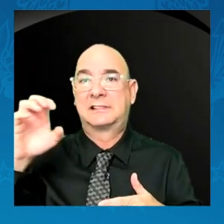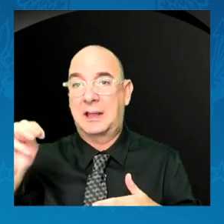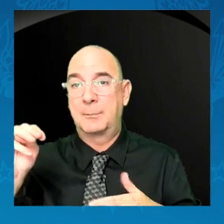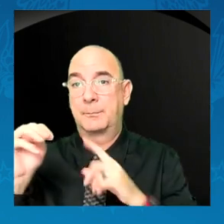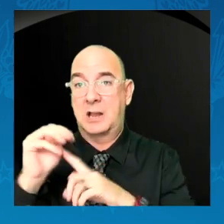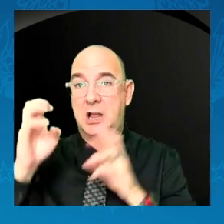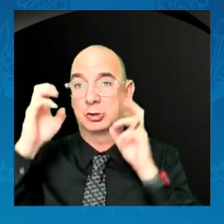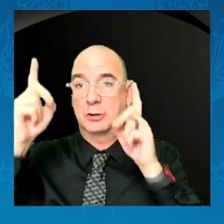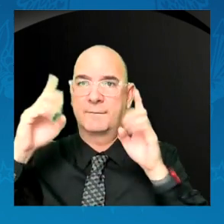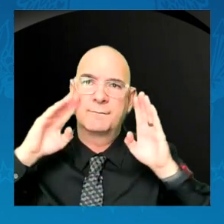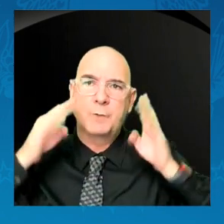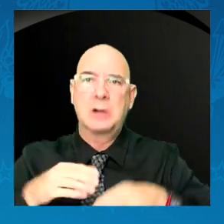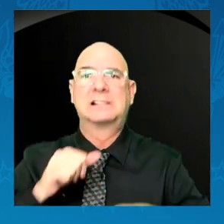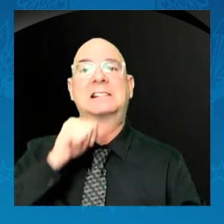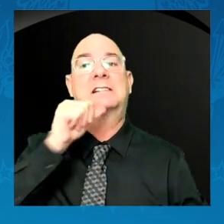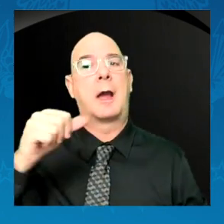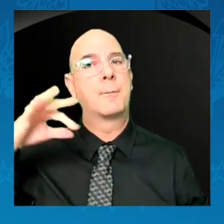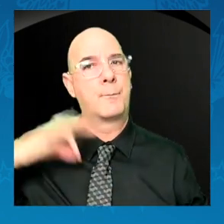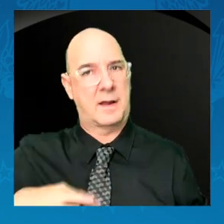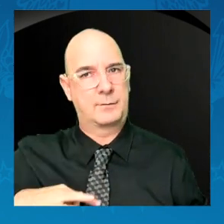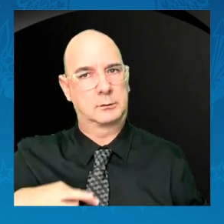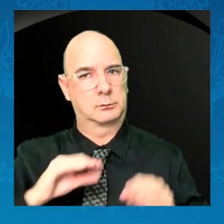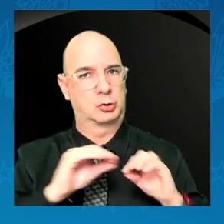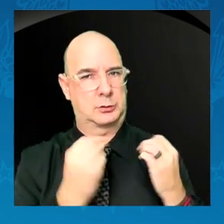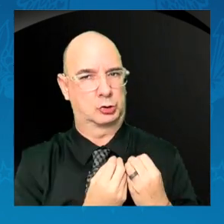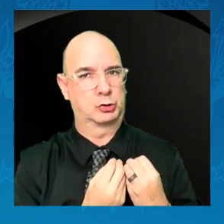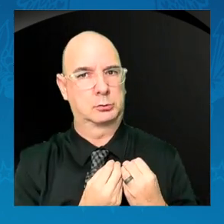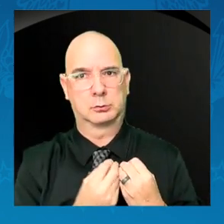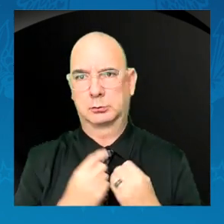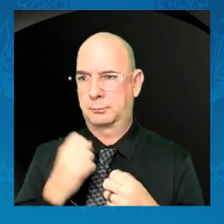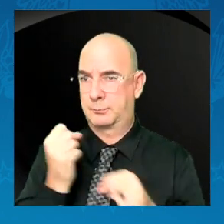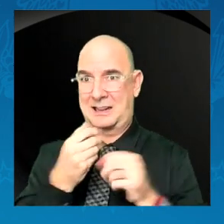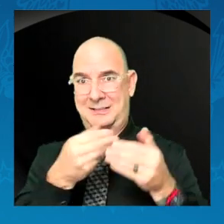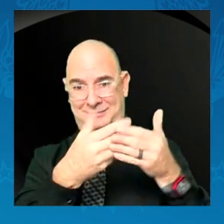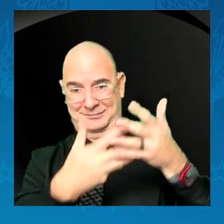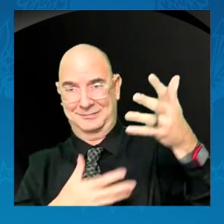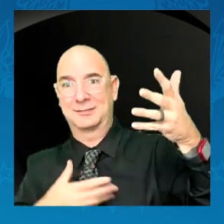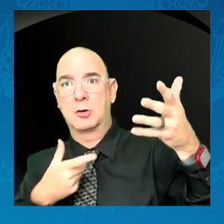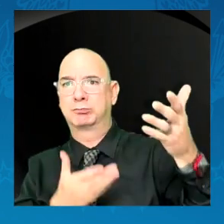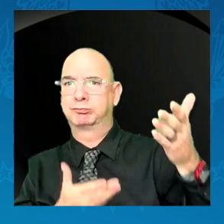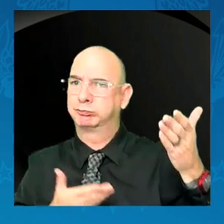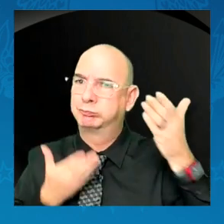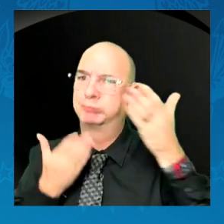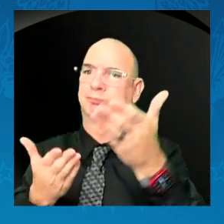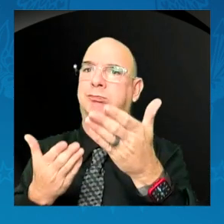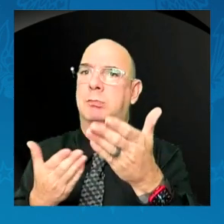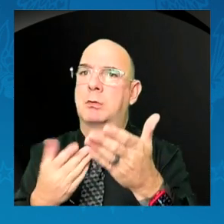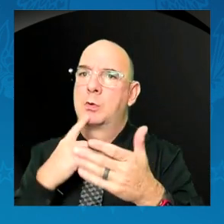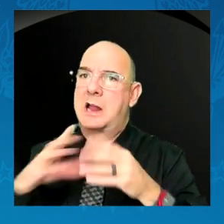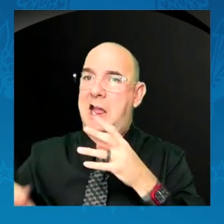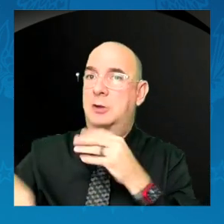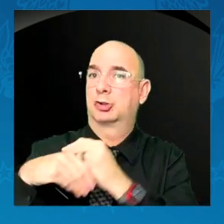The subcommittee made several recommendations, including the addition of the secretary of education to the National Space Council